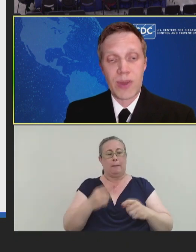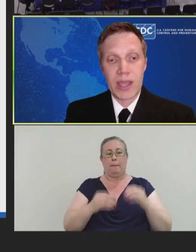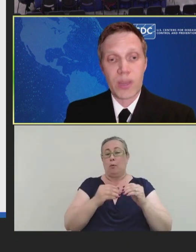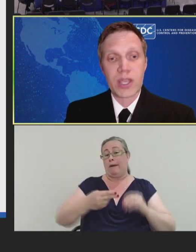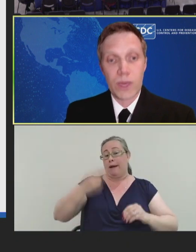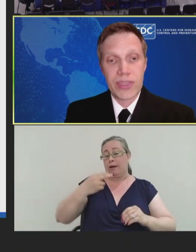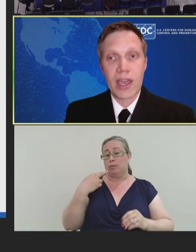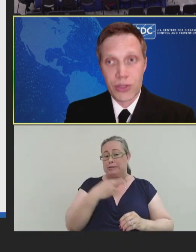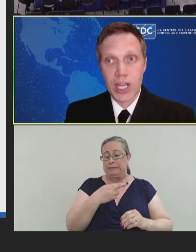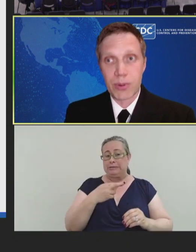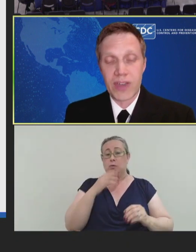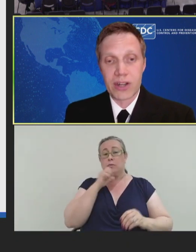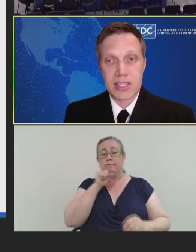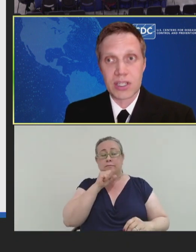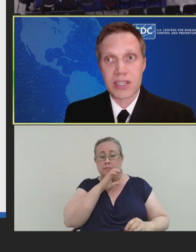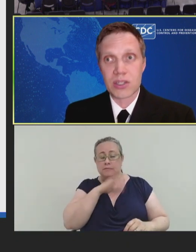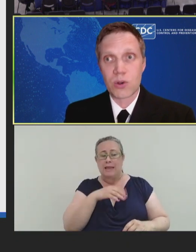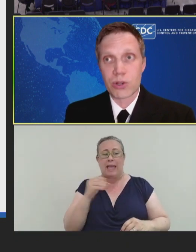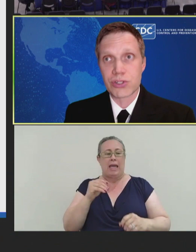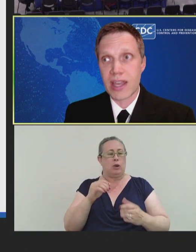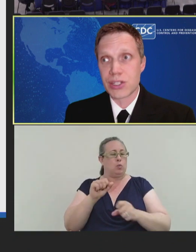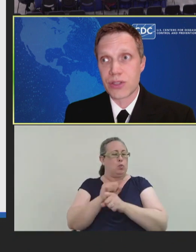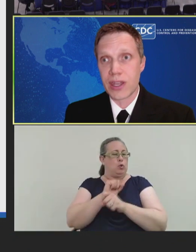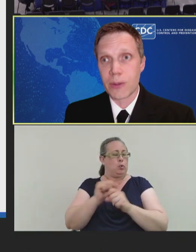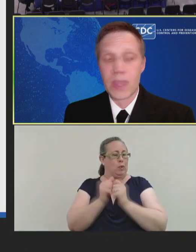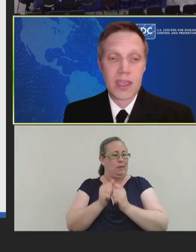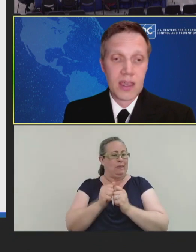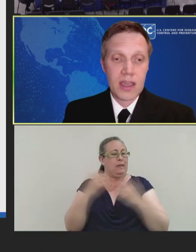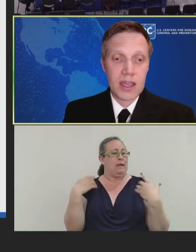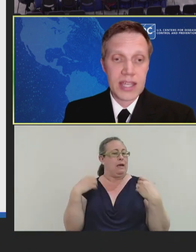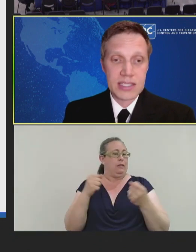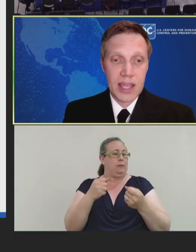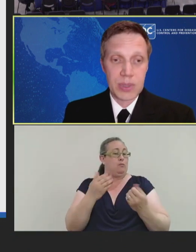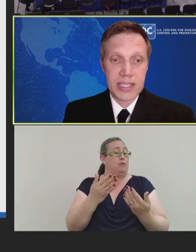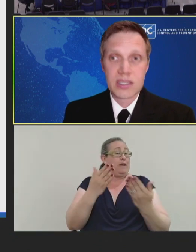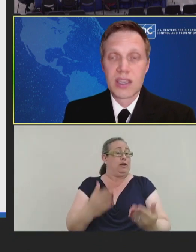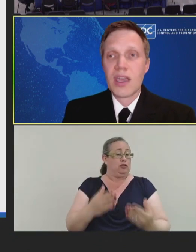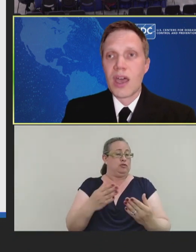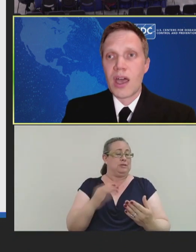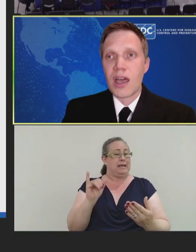by working with healthcare providers as a core strategy there. Next slide, please.